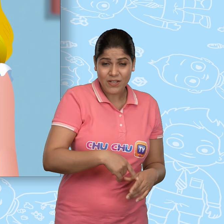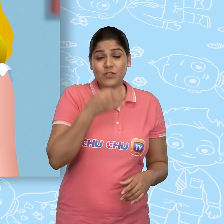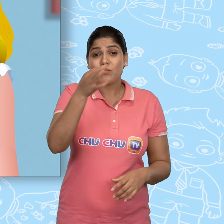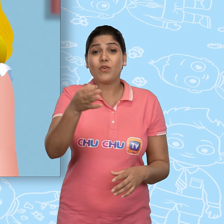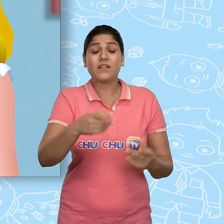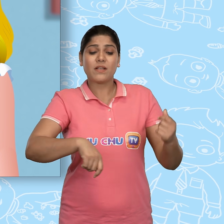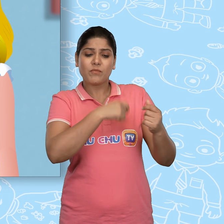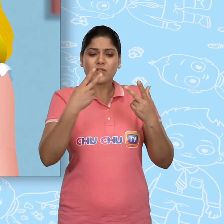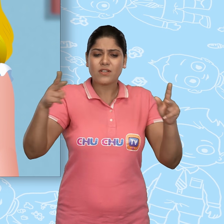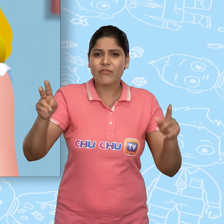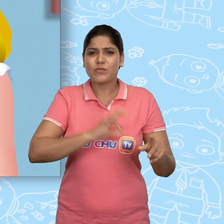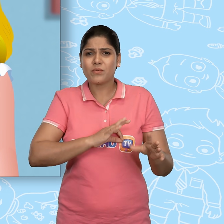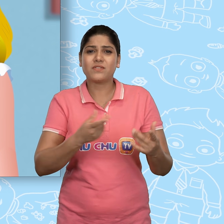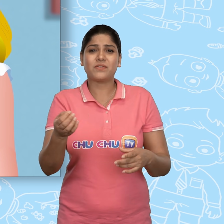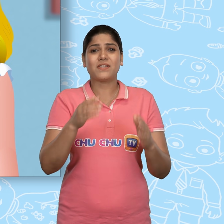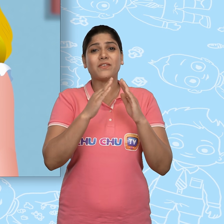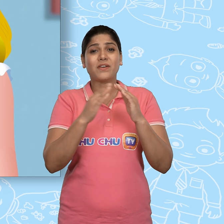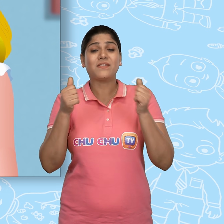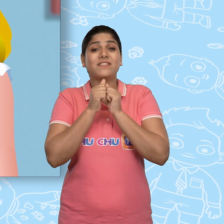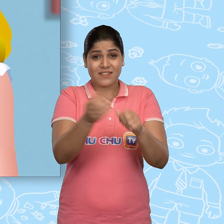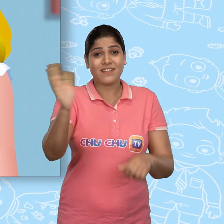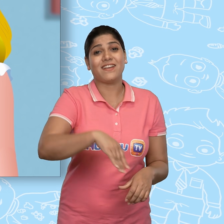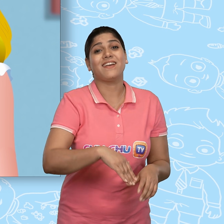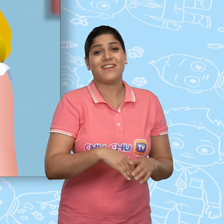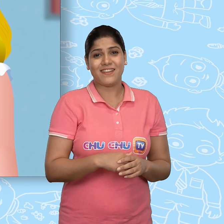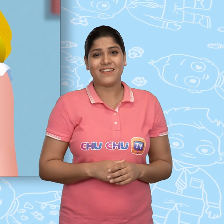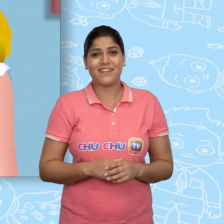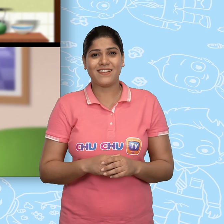Please ask him to bring his favorite musical instrument with him too.